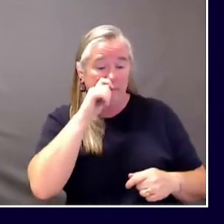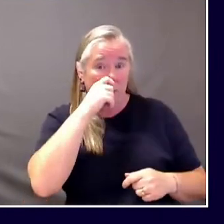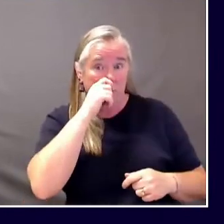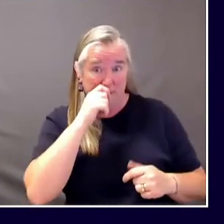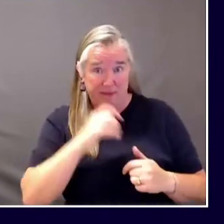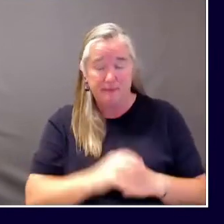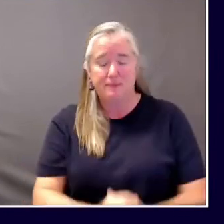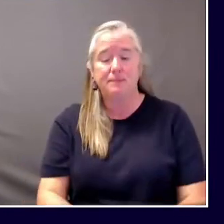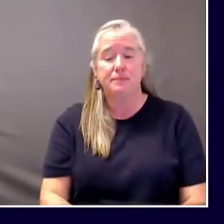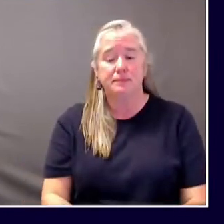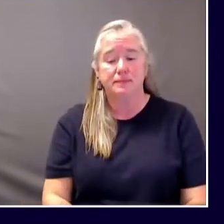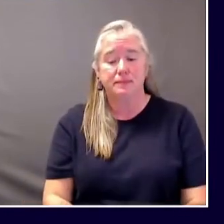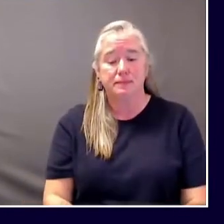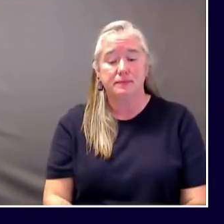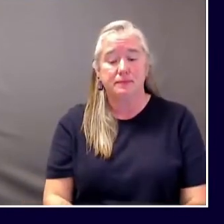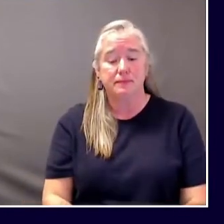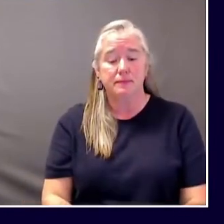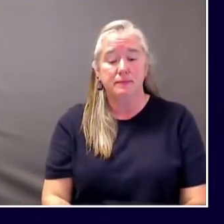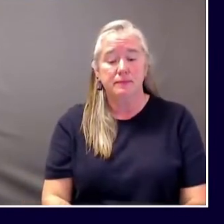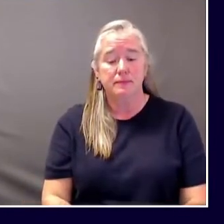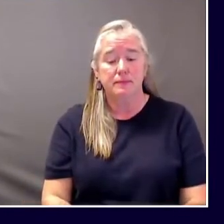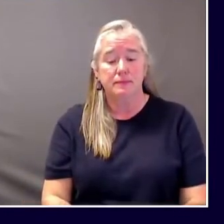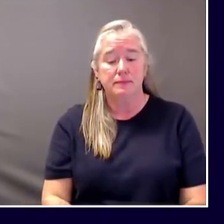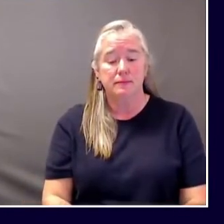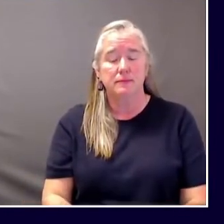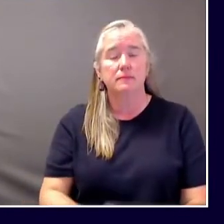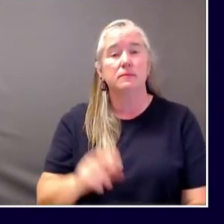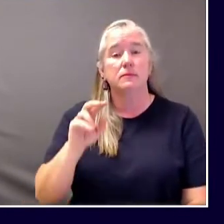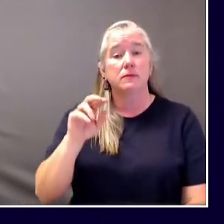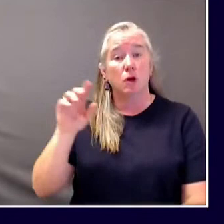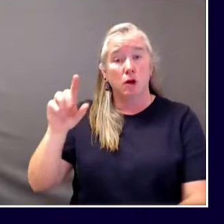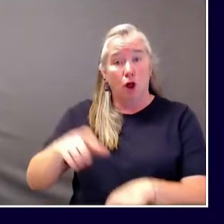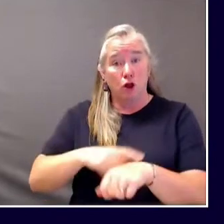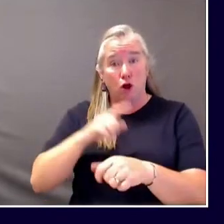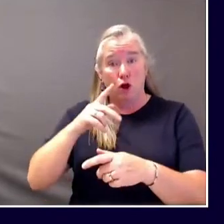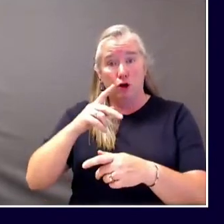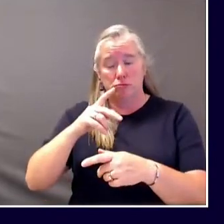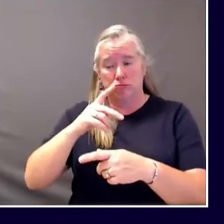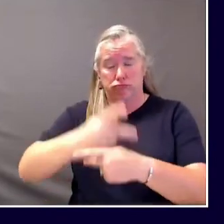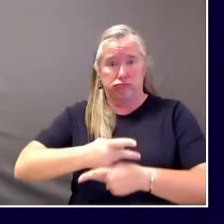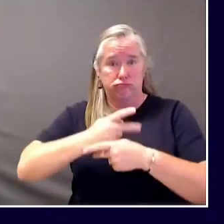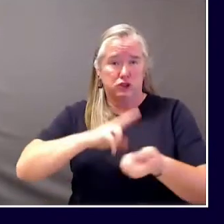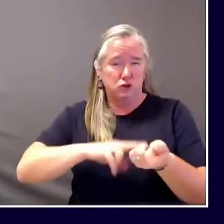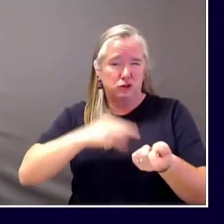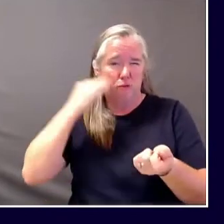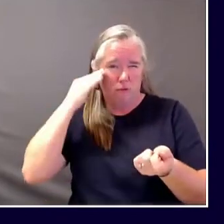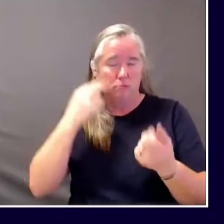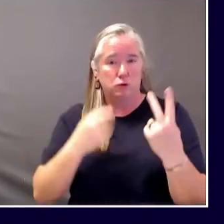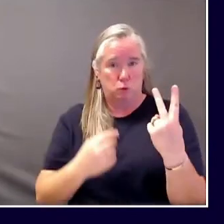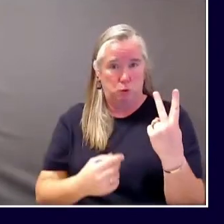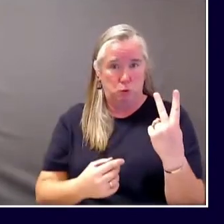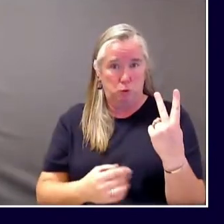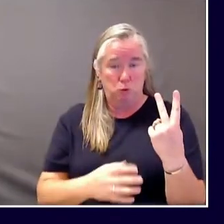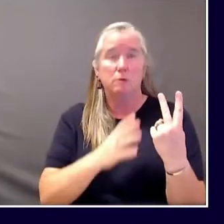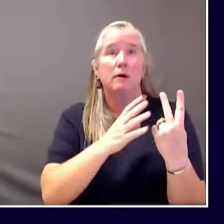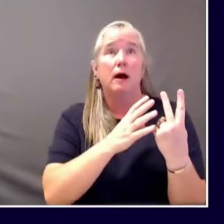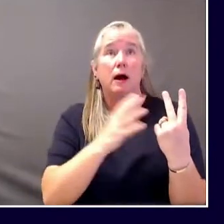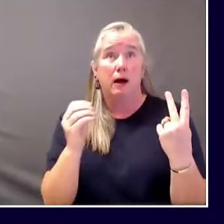so I mentioned we've seen cases in at least two new long too